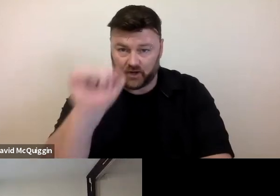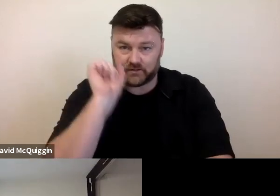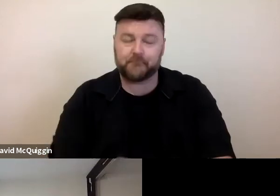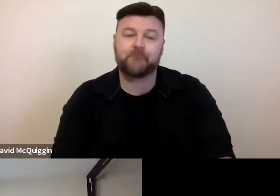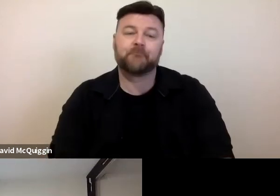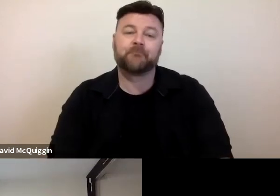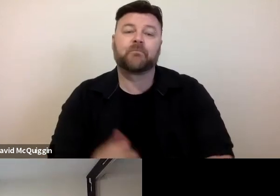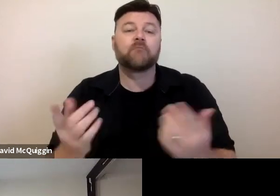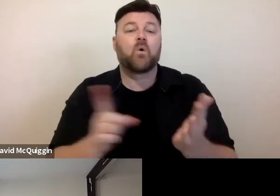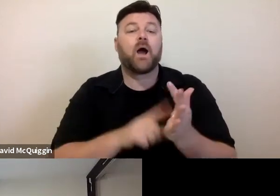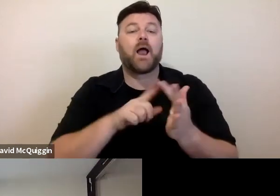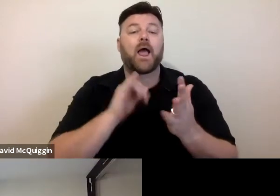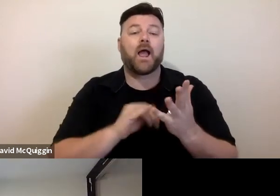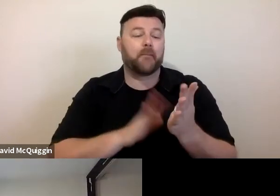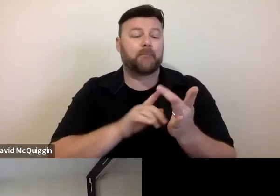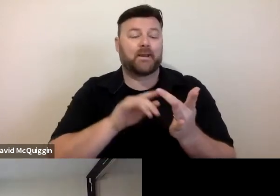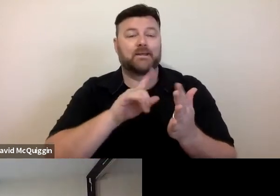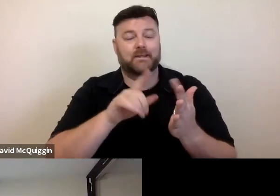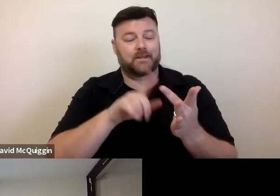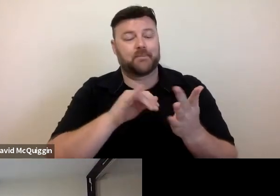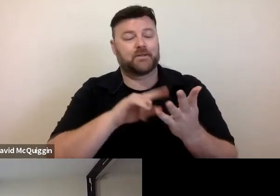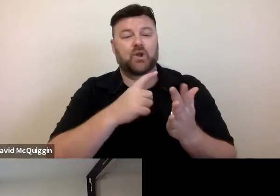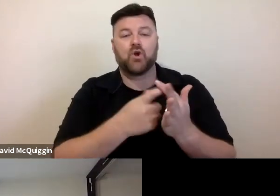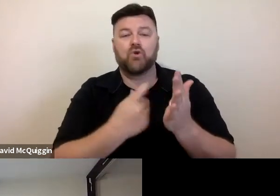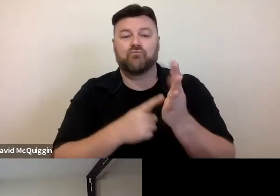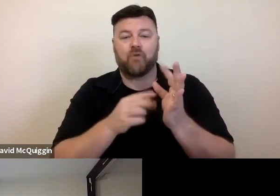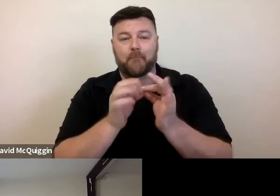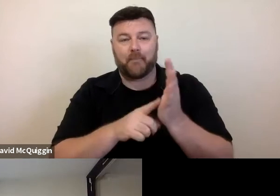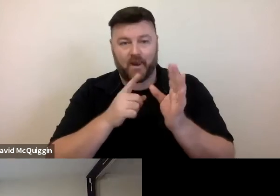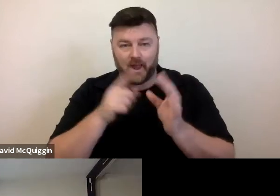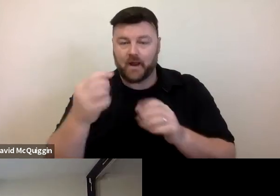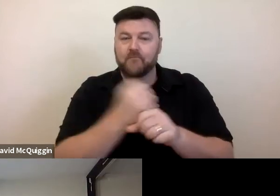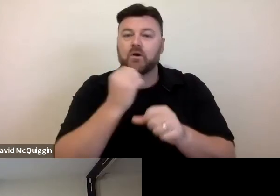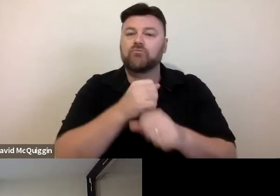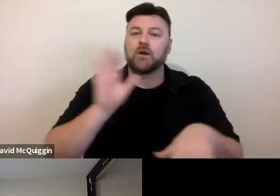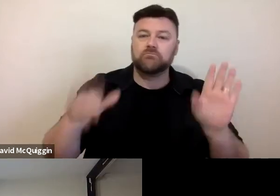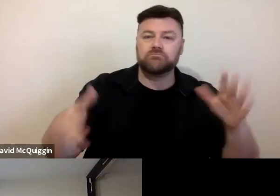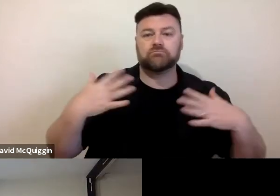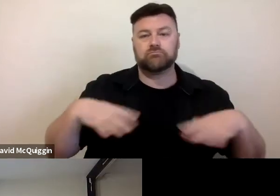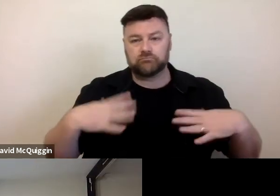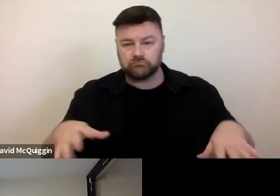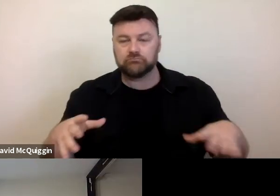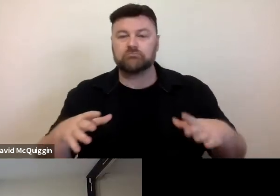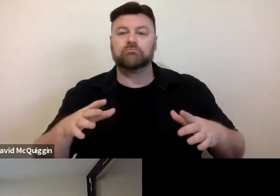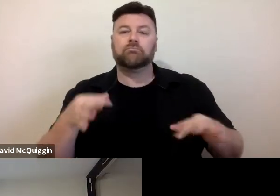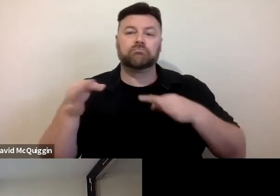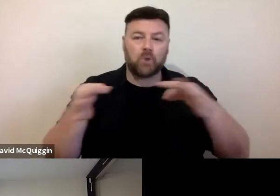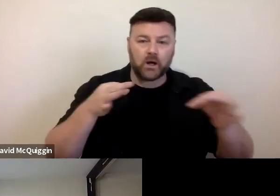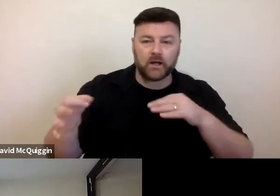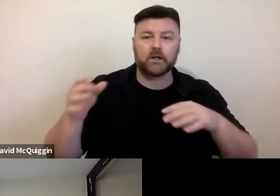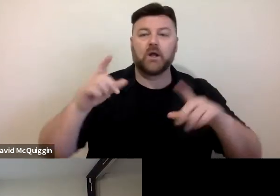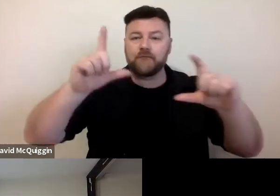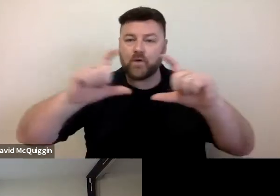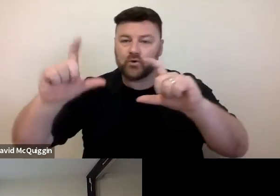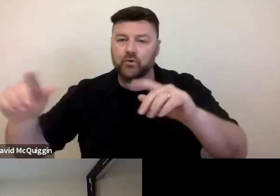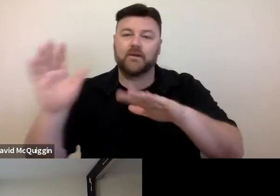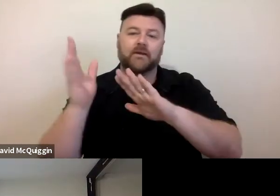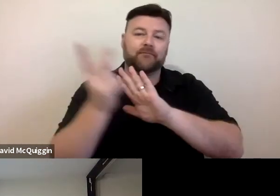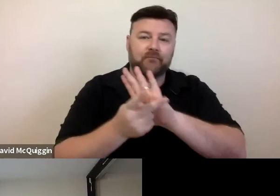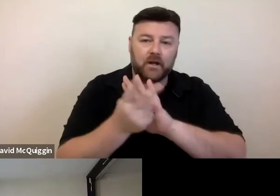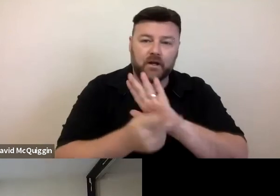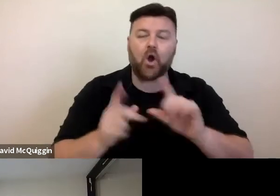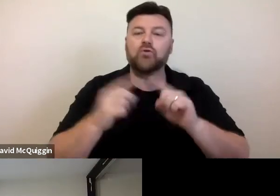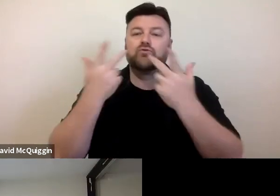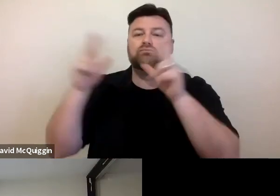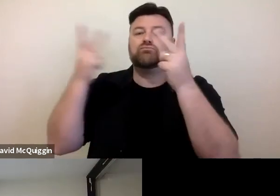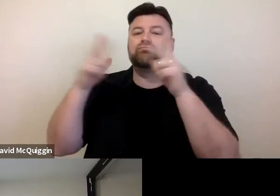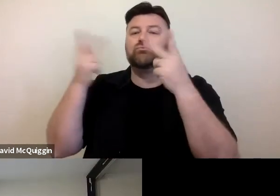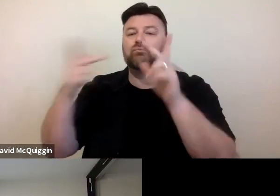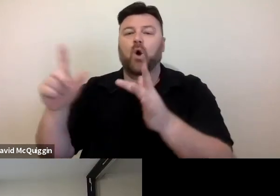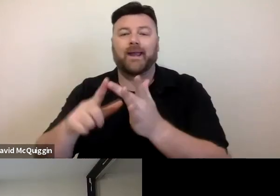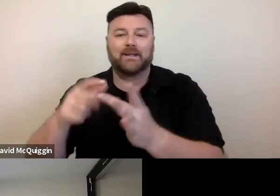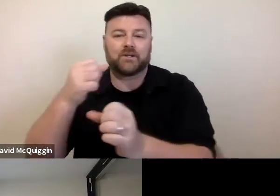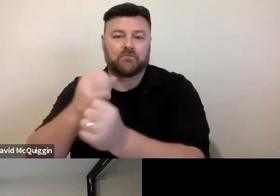Miserables there was content to present on Instagram which was very different